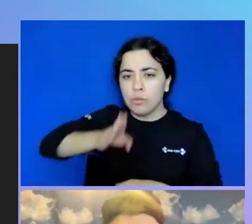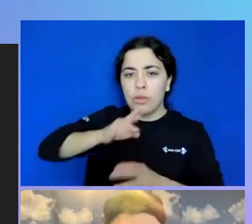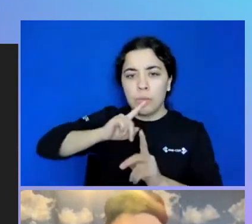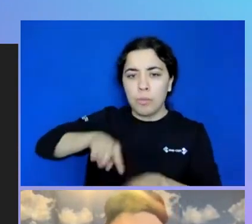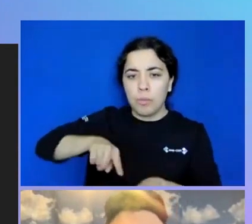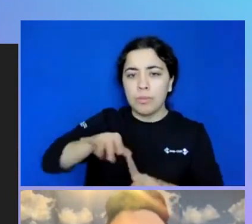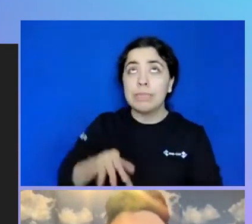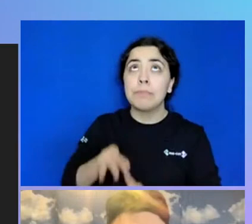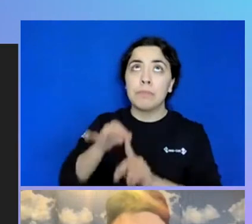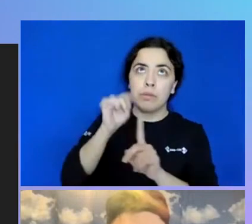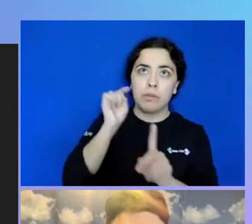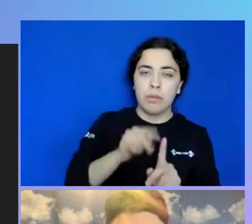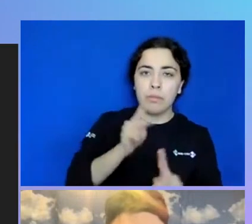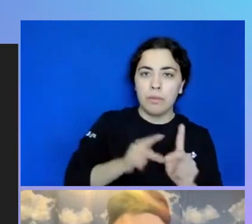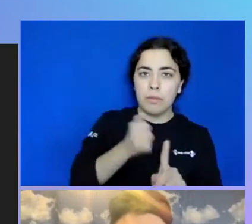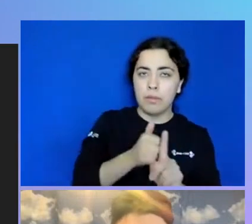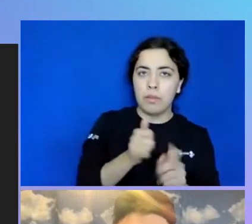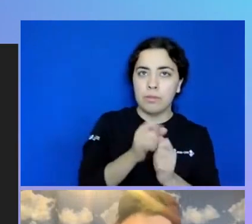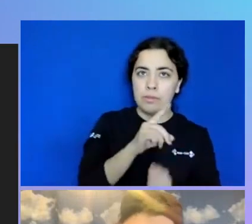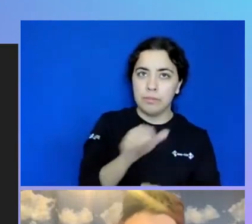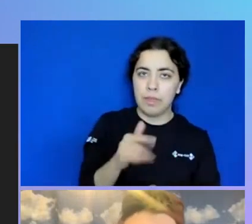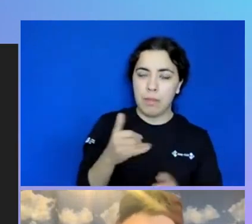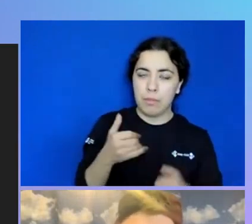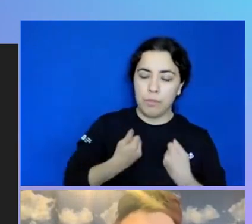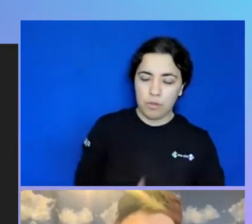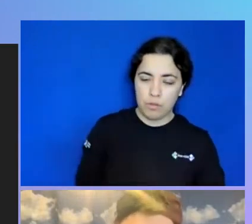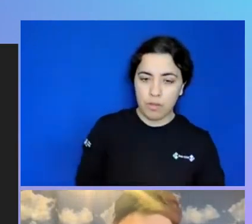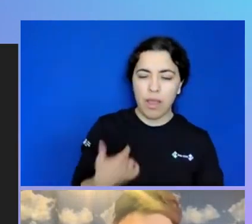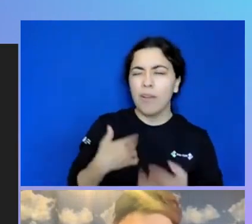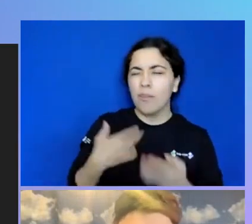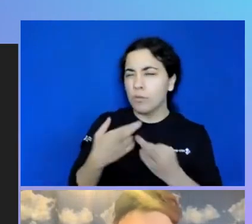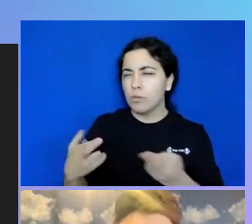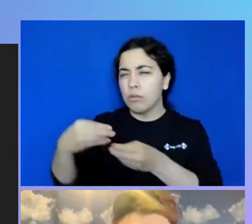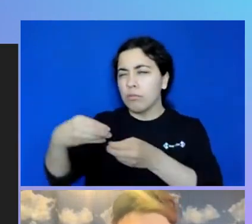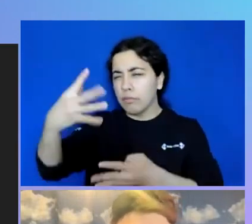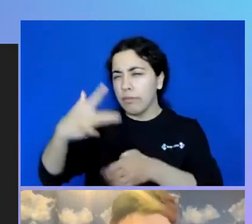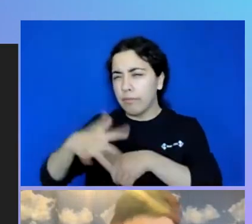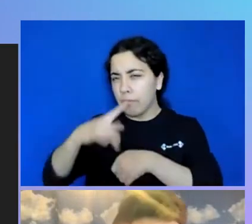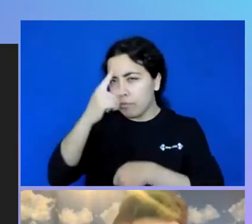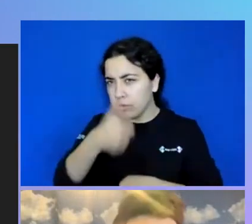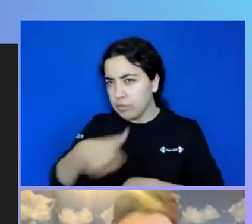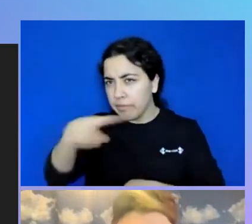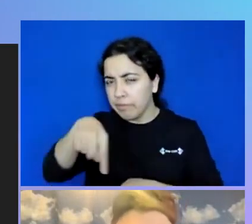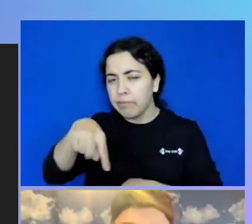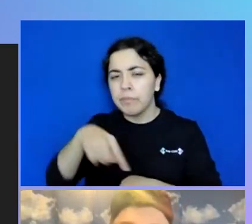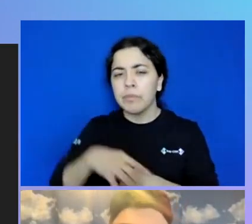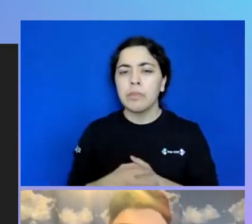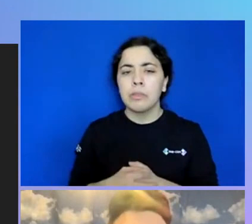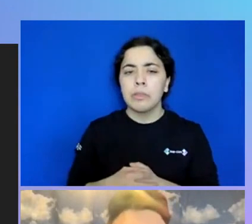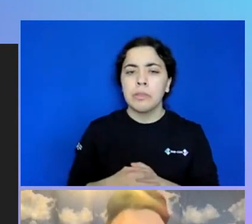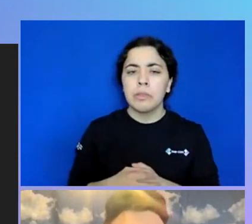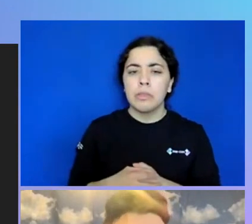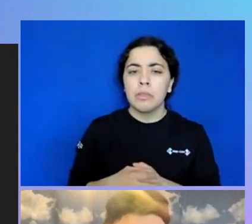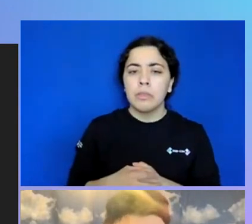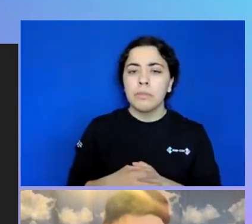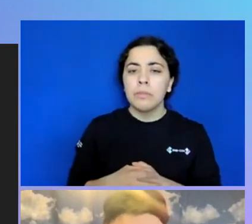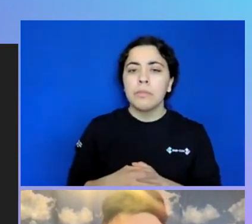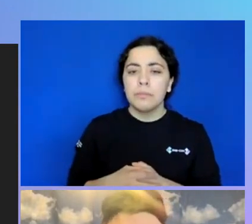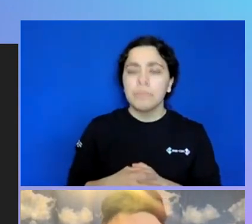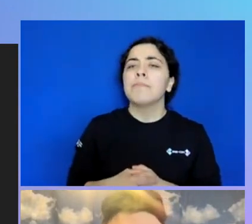for you to do that. I think one of the most important thing is to ask your team what they need